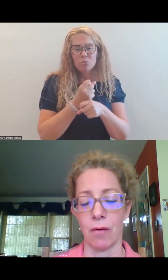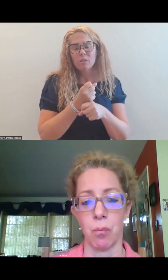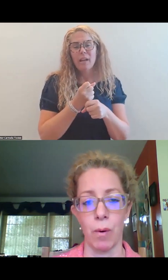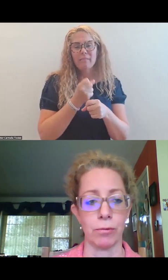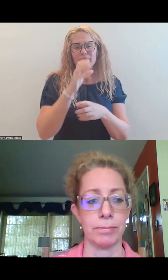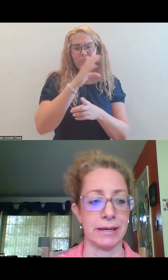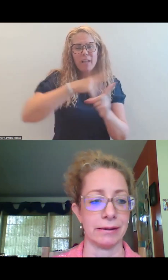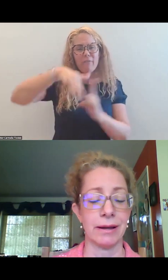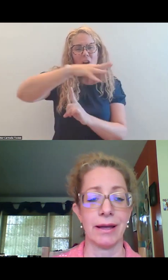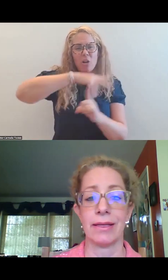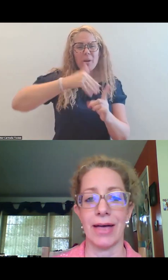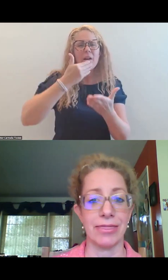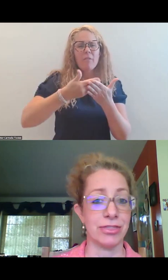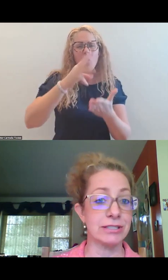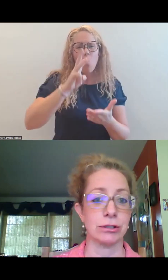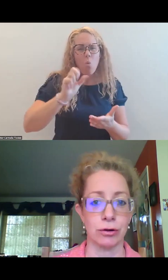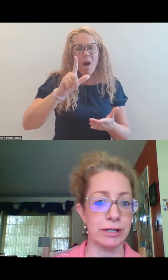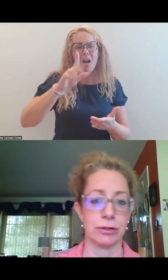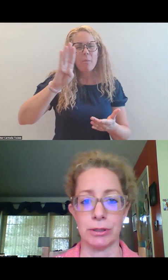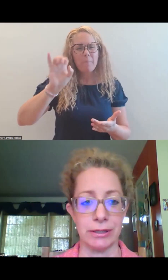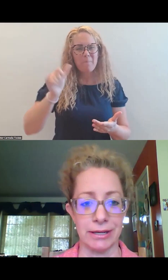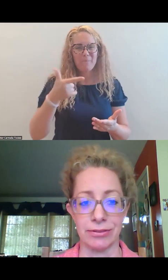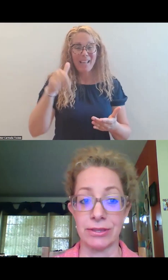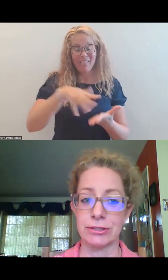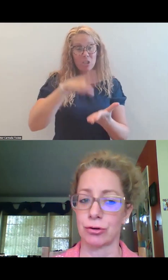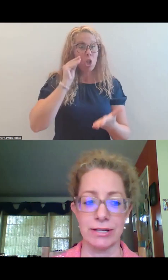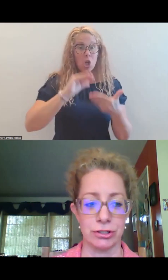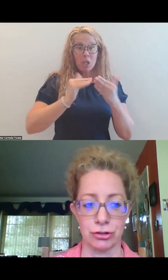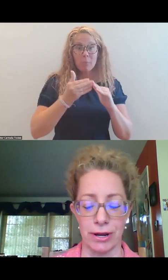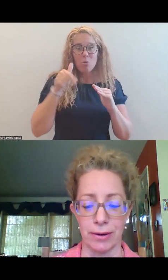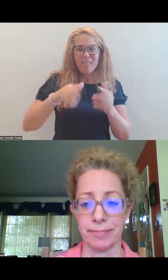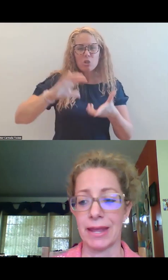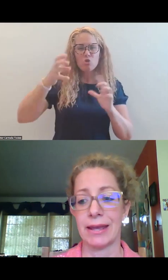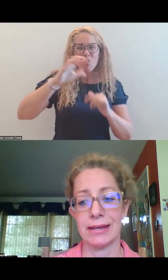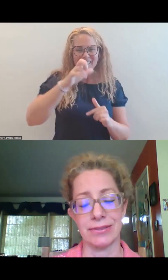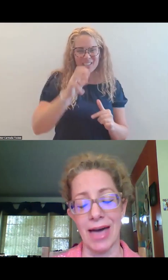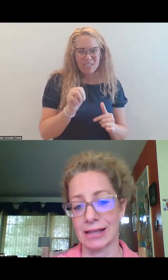OF WELL-BEING THAT THIS LEARNING COMMUNITY, THIS CRISIS JAM IS THAT